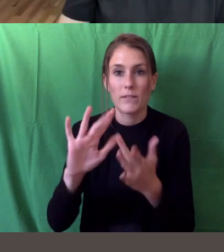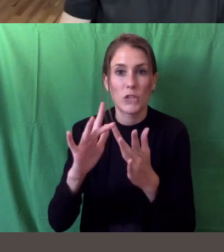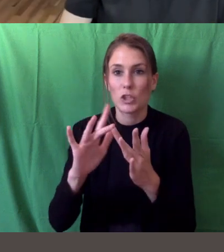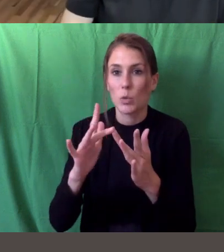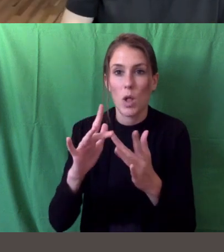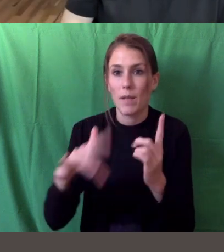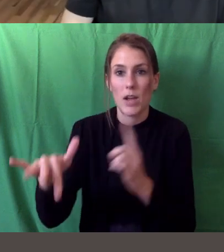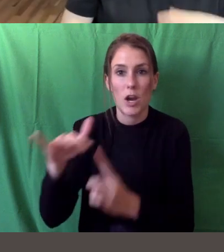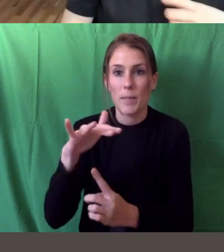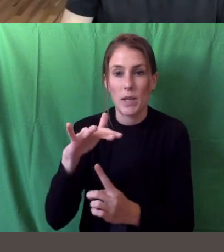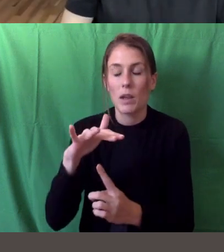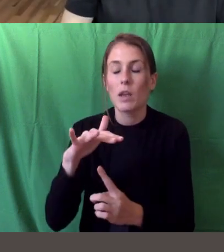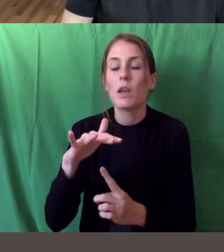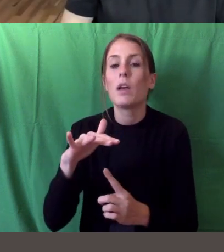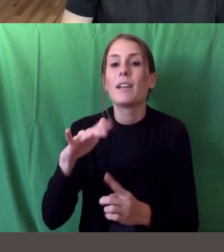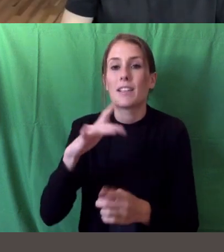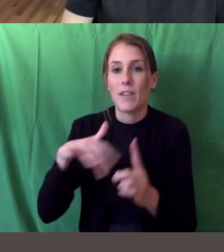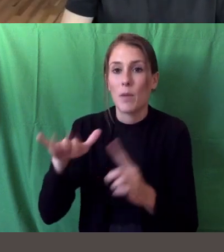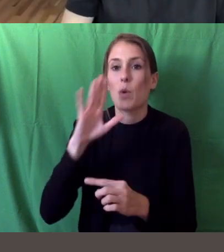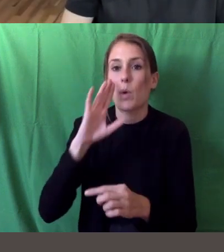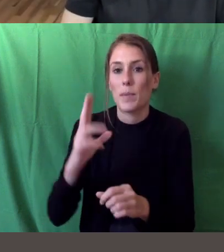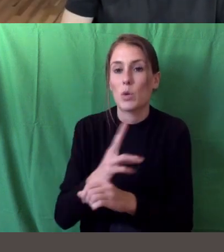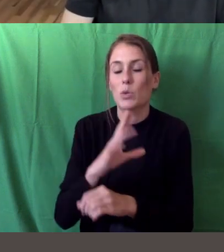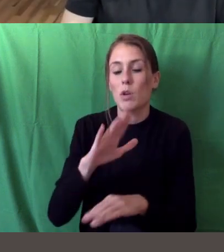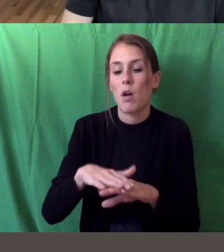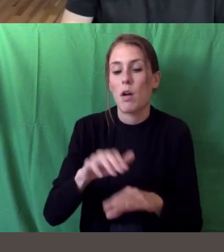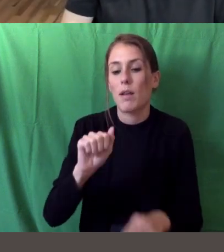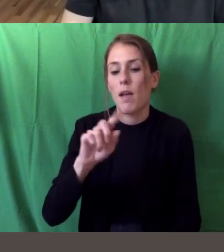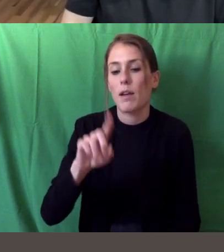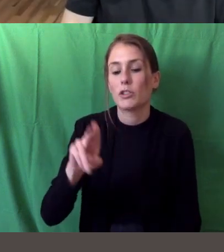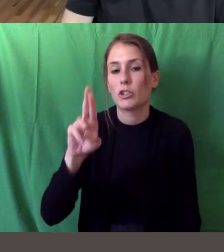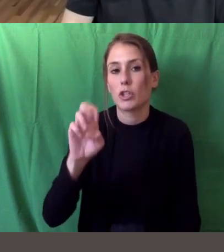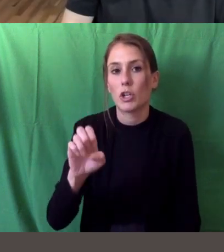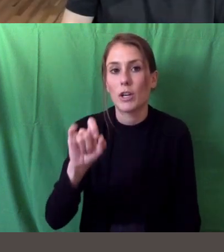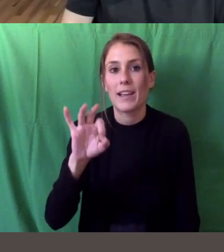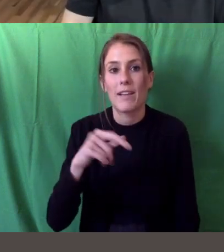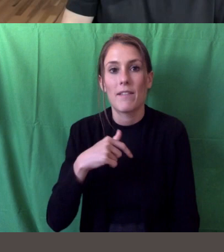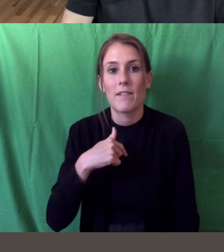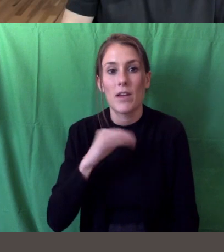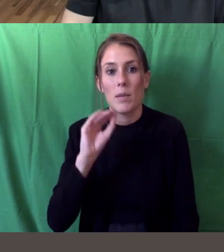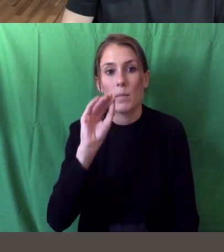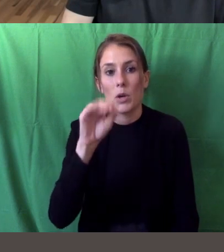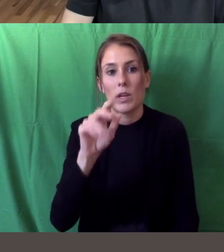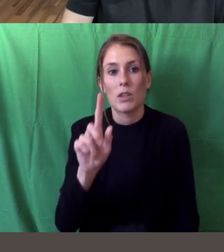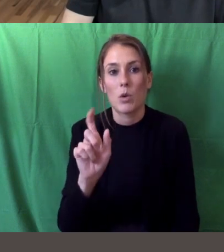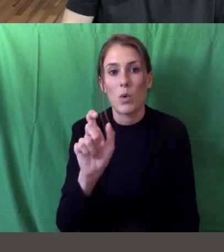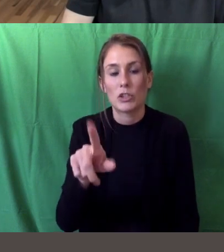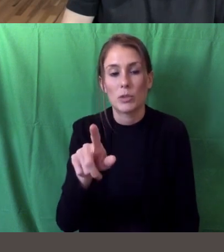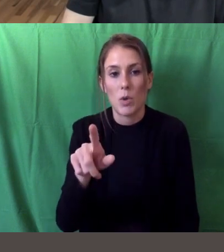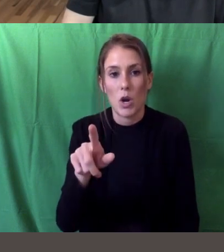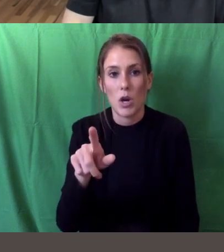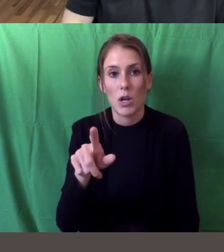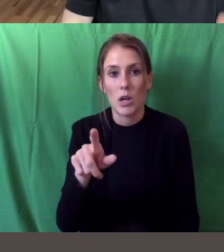It's an environment that is going to be used on Azure. And so if I put in the question mark, I'm going to get some help text here.